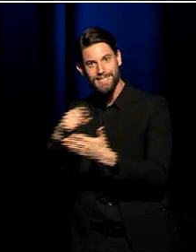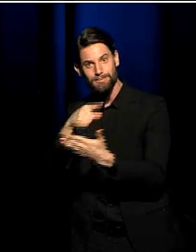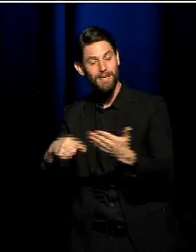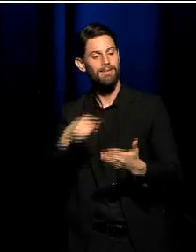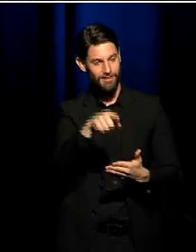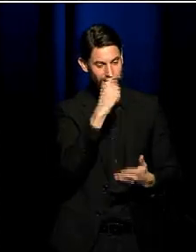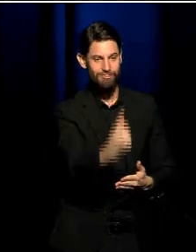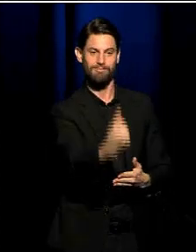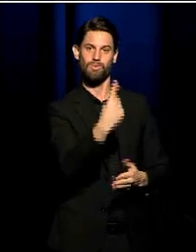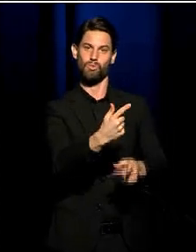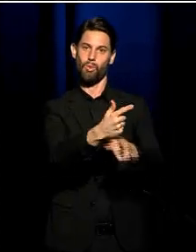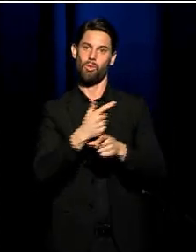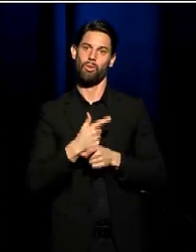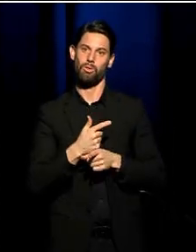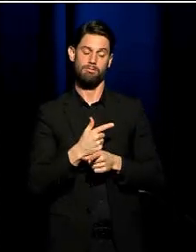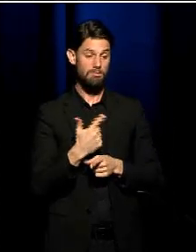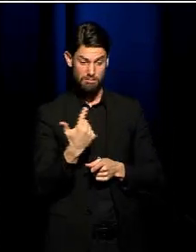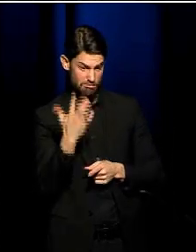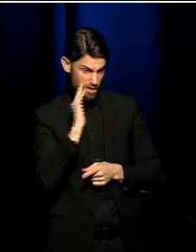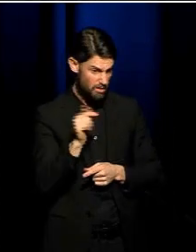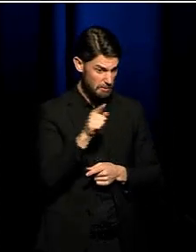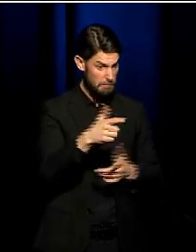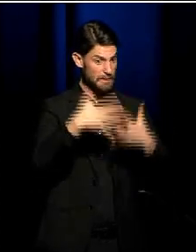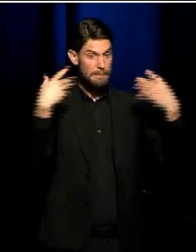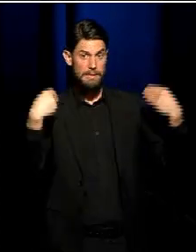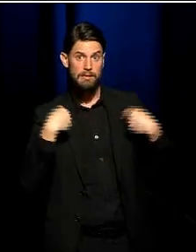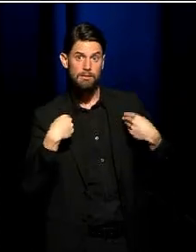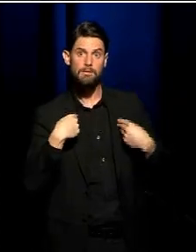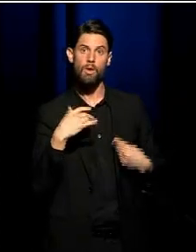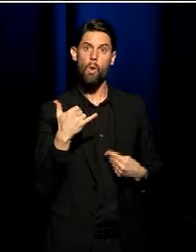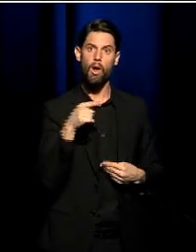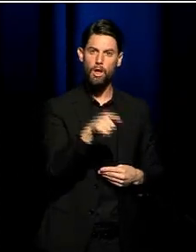private or the not-for-profit sector the Commission may also call people with